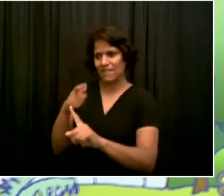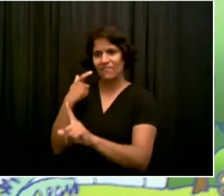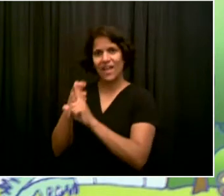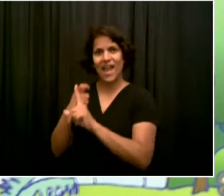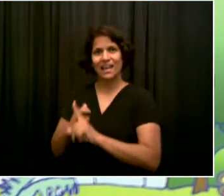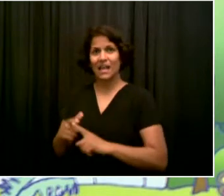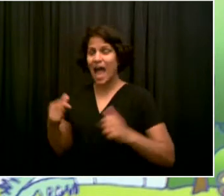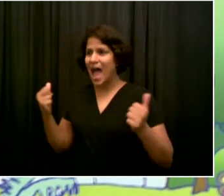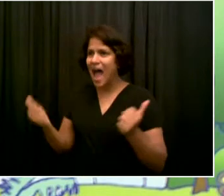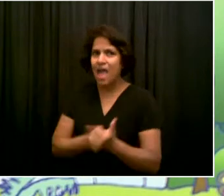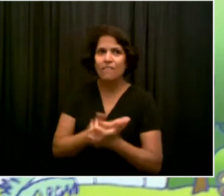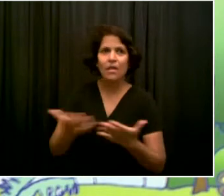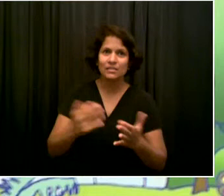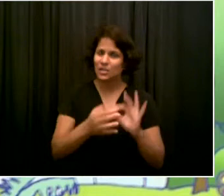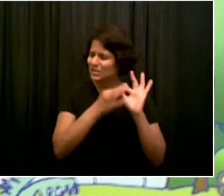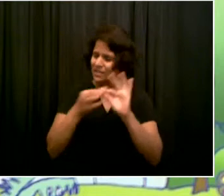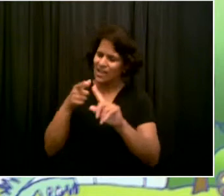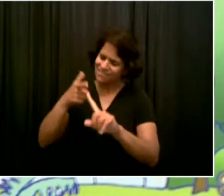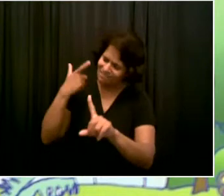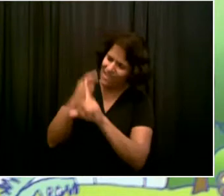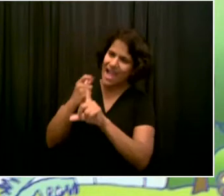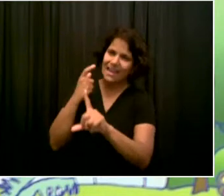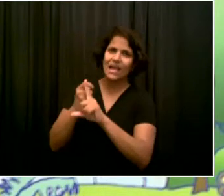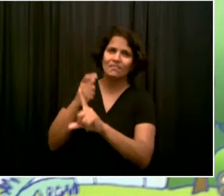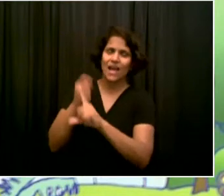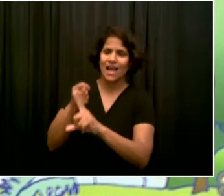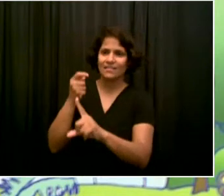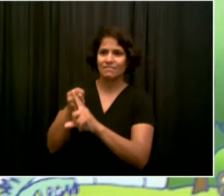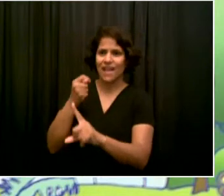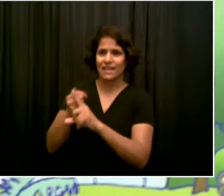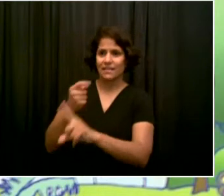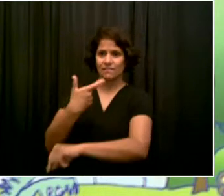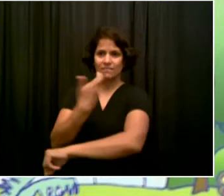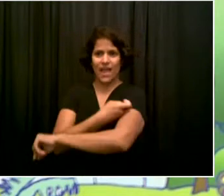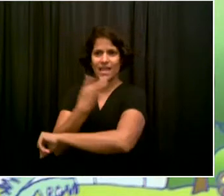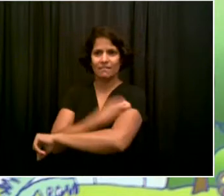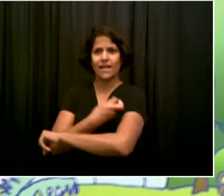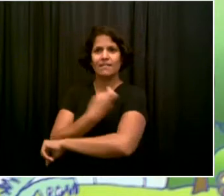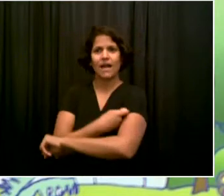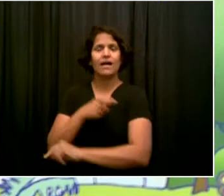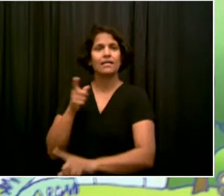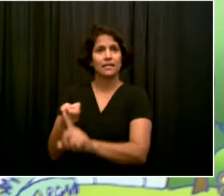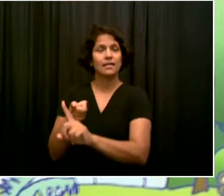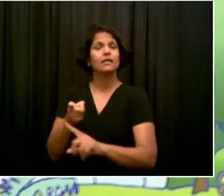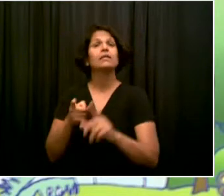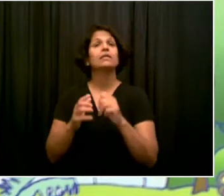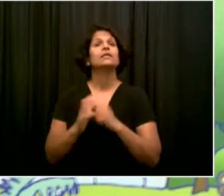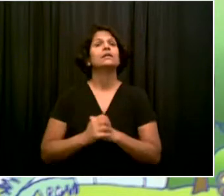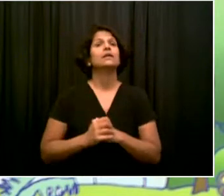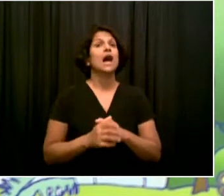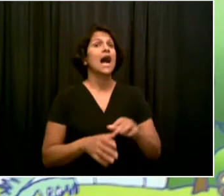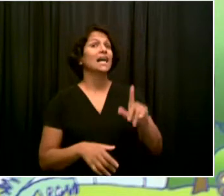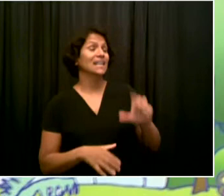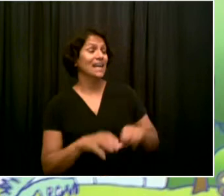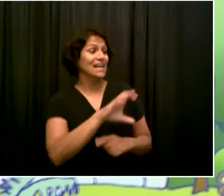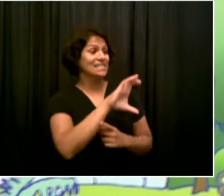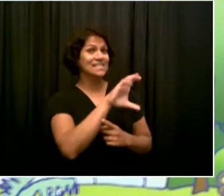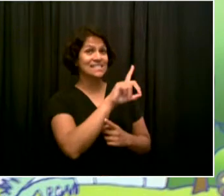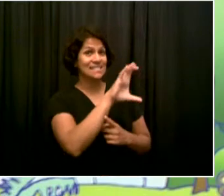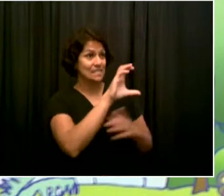FOCUS IS VACCINATION. WE WANT TO MAKE SUR EEVYTERHING